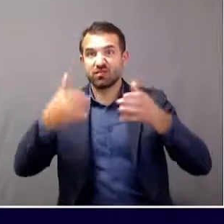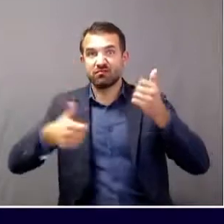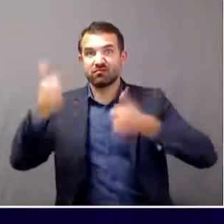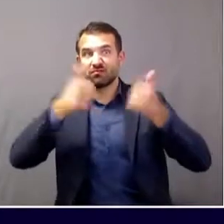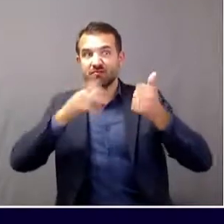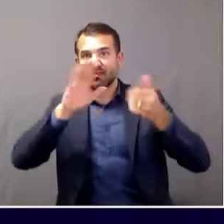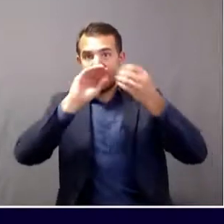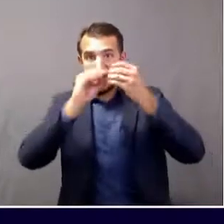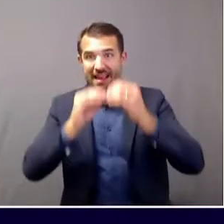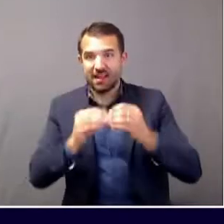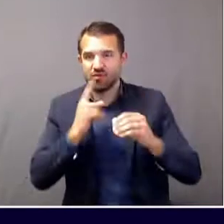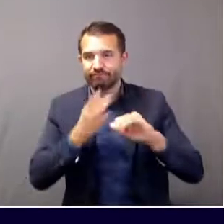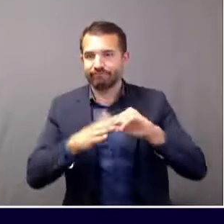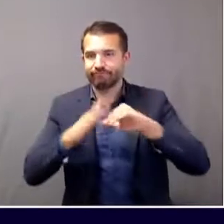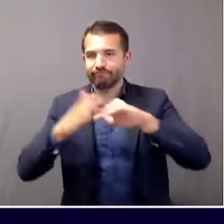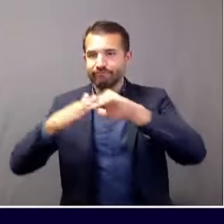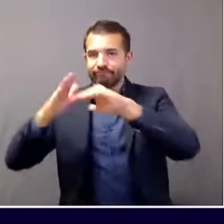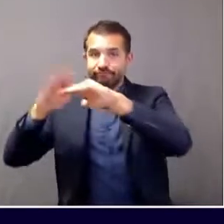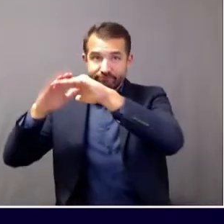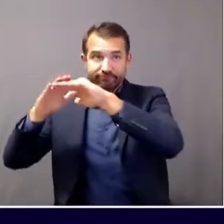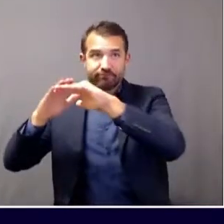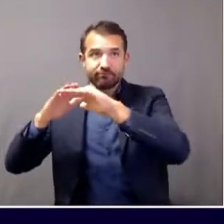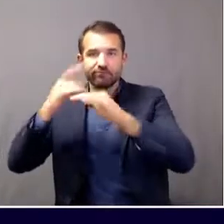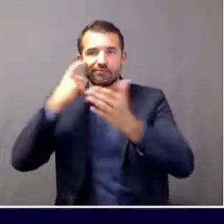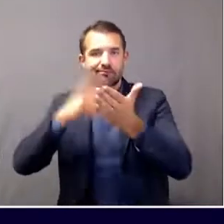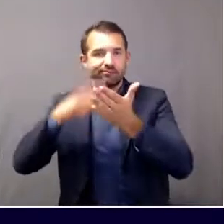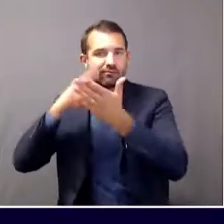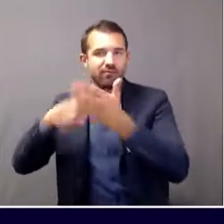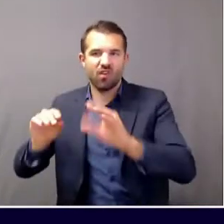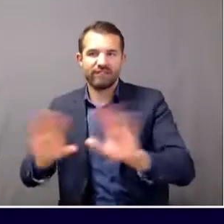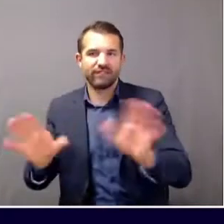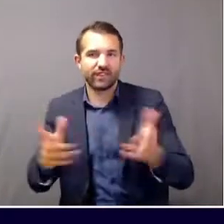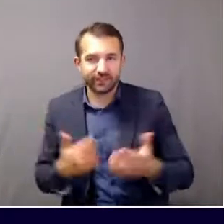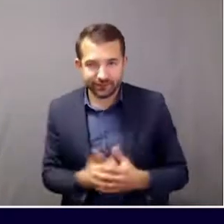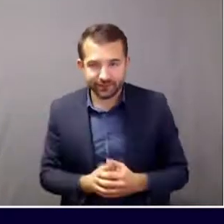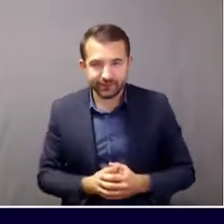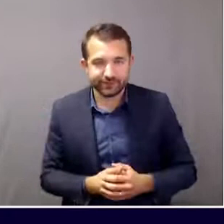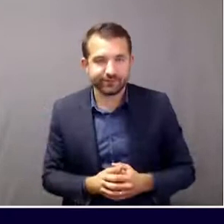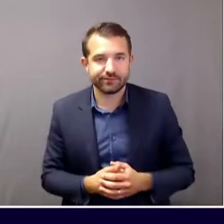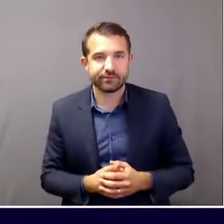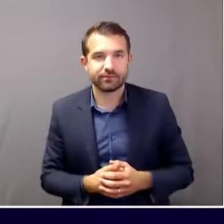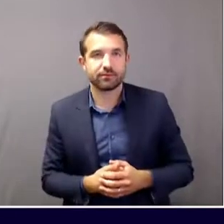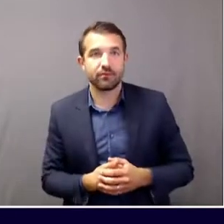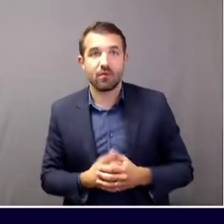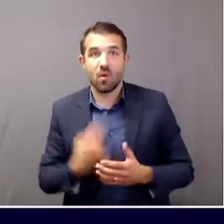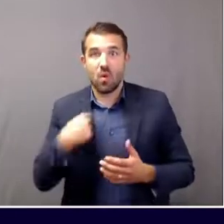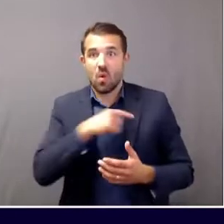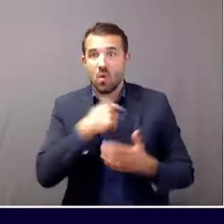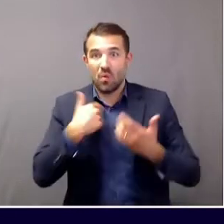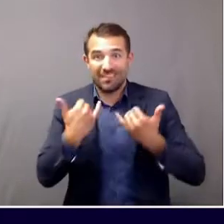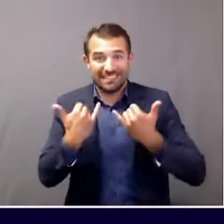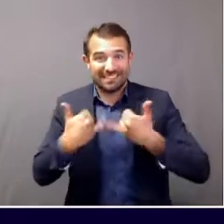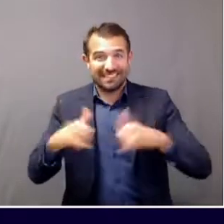these trends have become more concrete